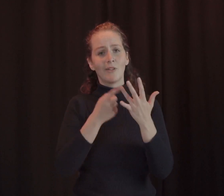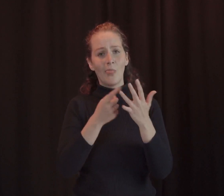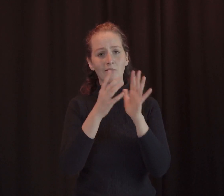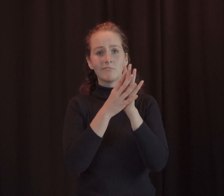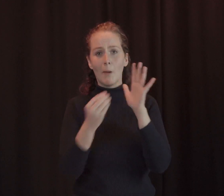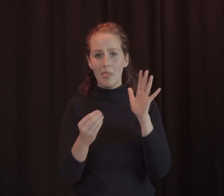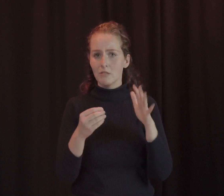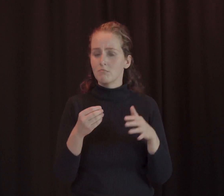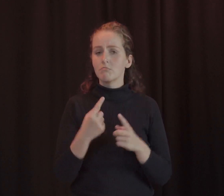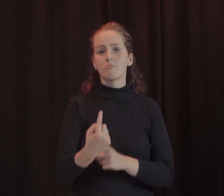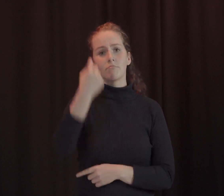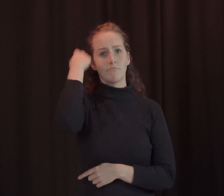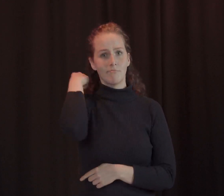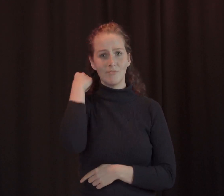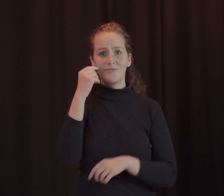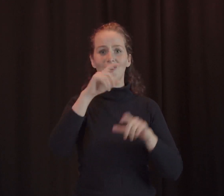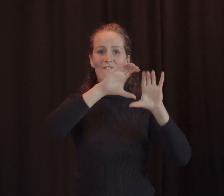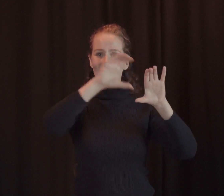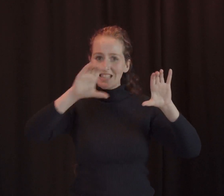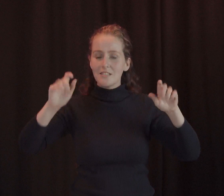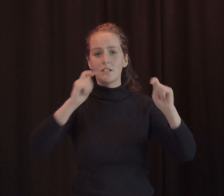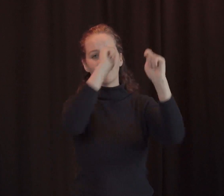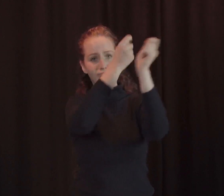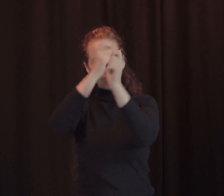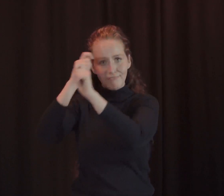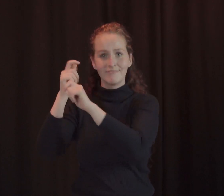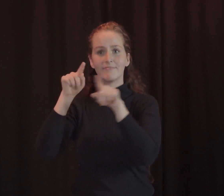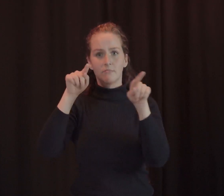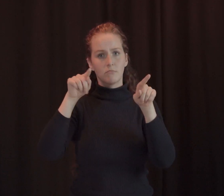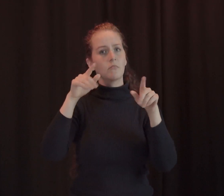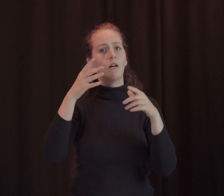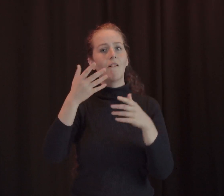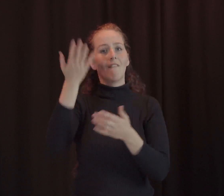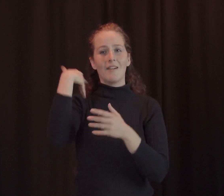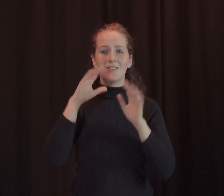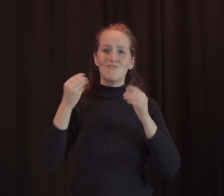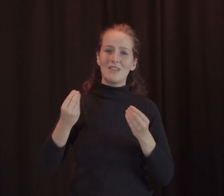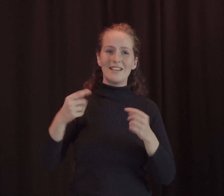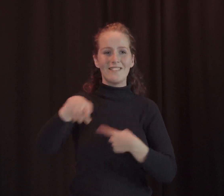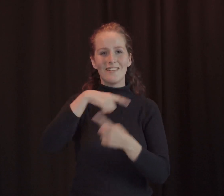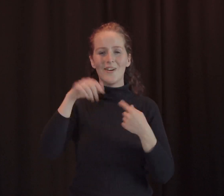Another point of comparison is that we think of these famous Greek sculptures as gleaming